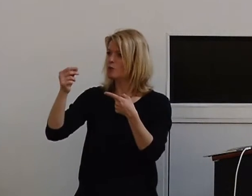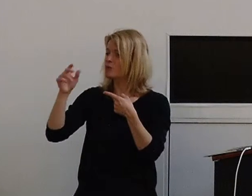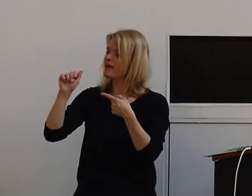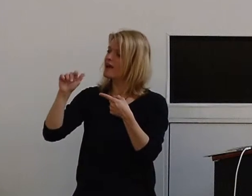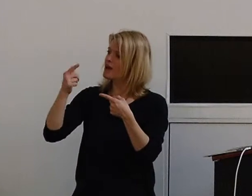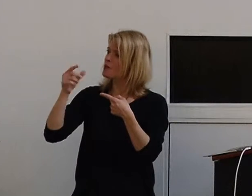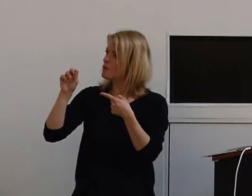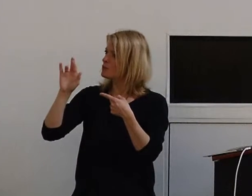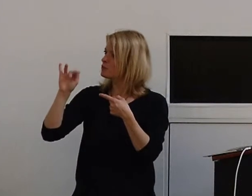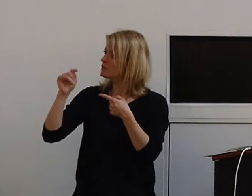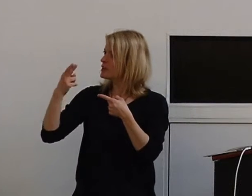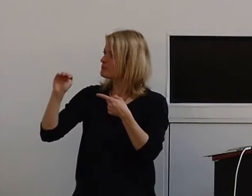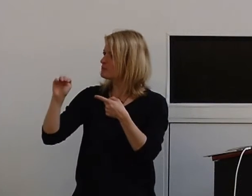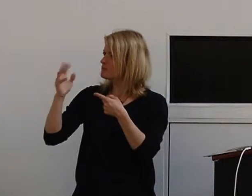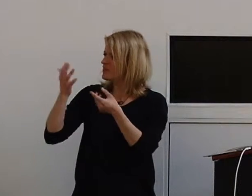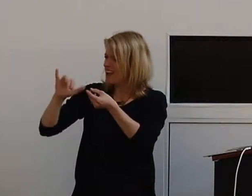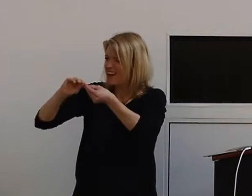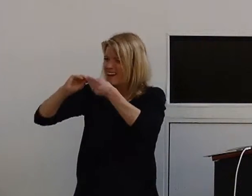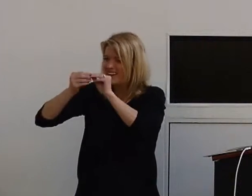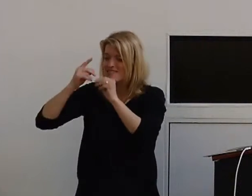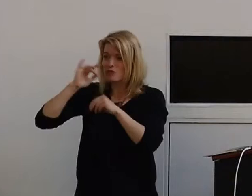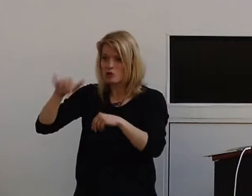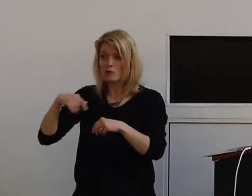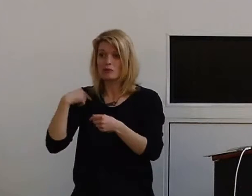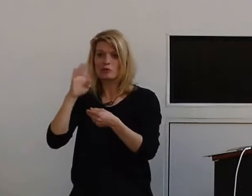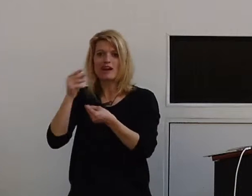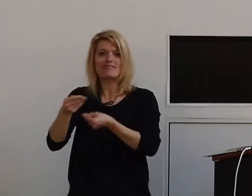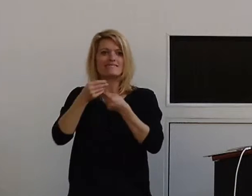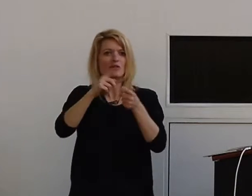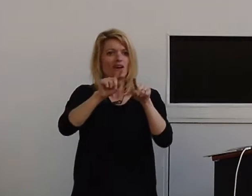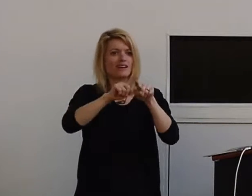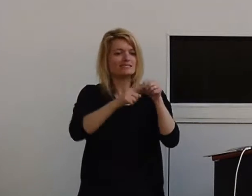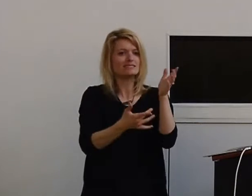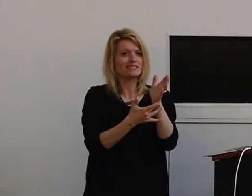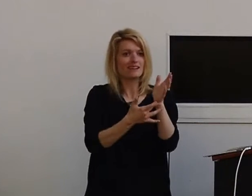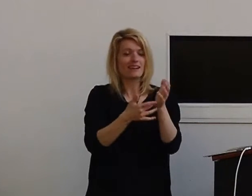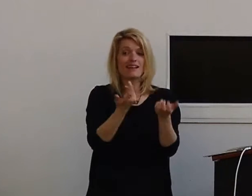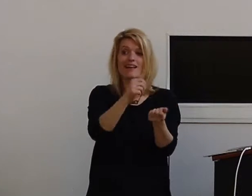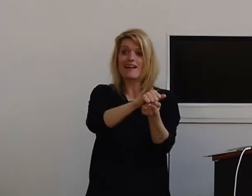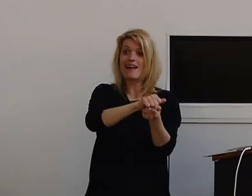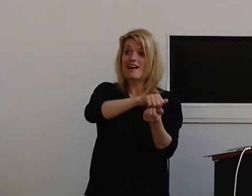We are searching for this algorithm, which we can then use with avatars and other technologies